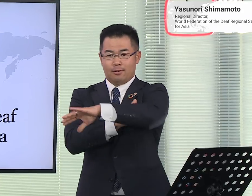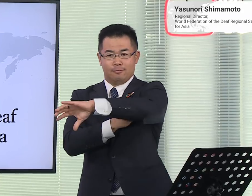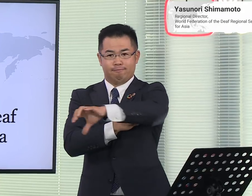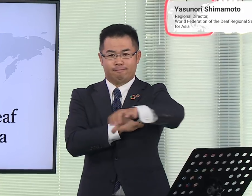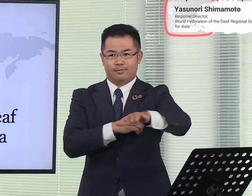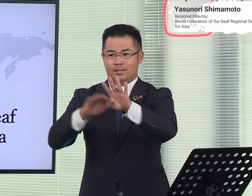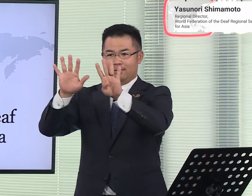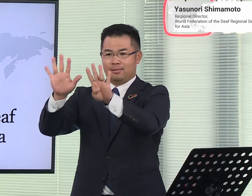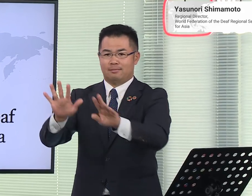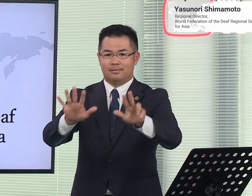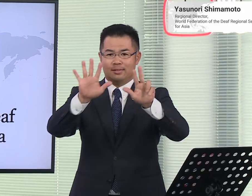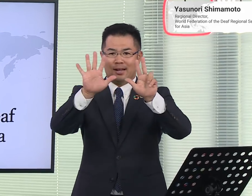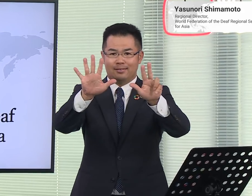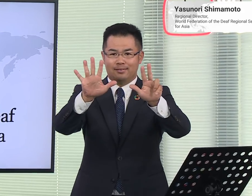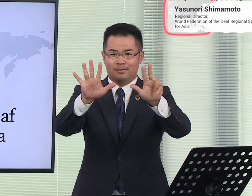Thank you all for coming.